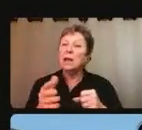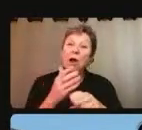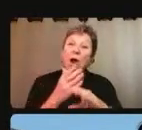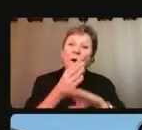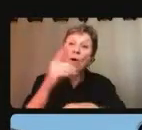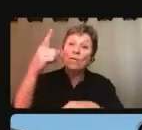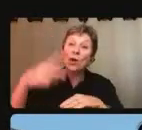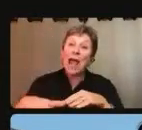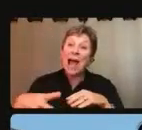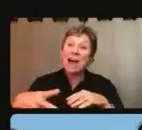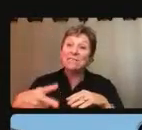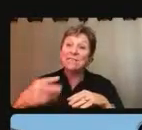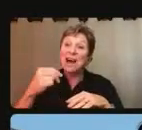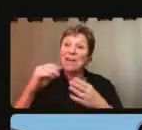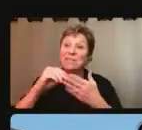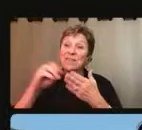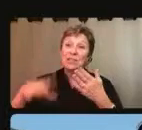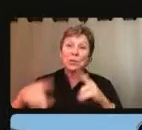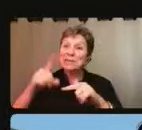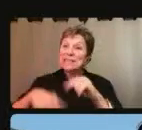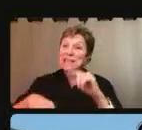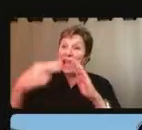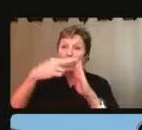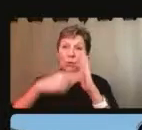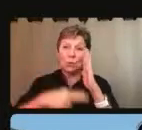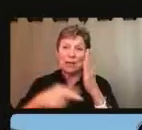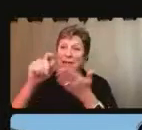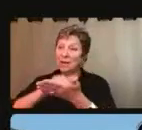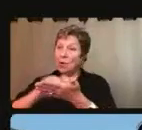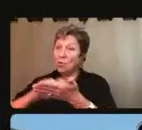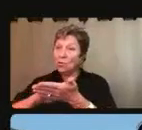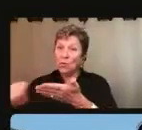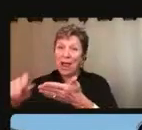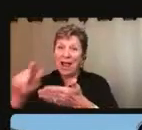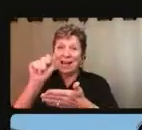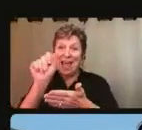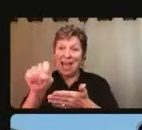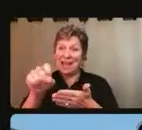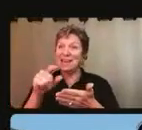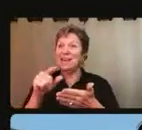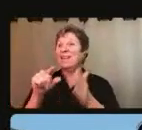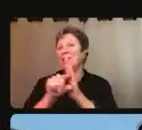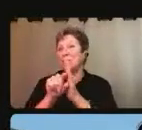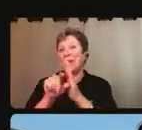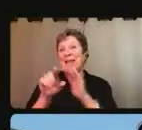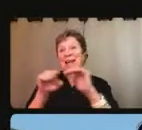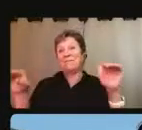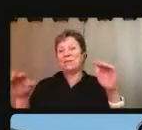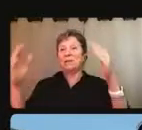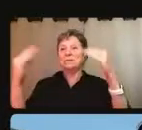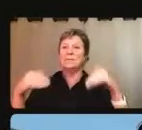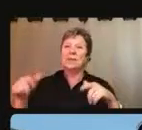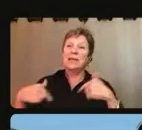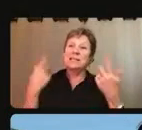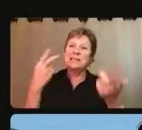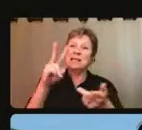THEY WERE A FROM SCHOOL DURING THE ACADEMIC REALIZE THAT OVER HALF OF THE STUDENTS